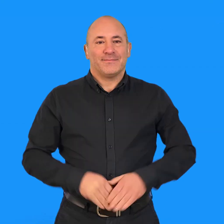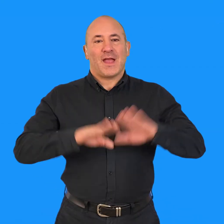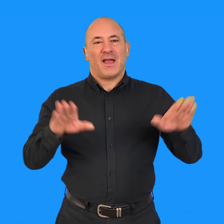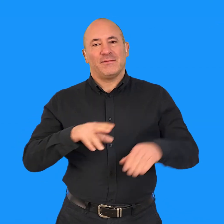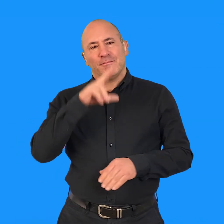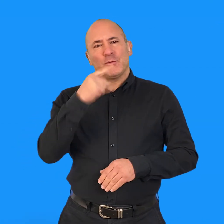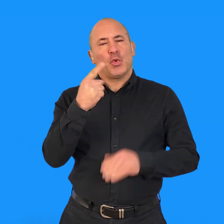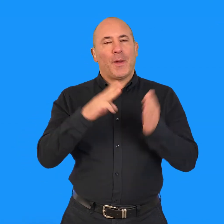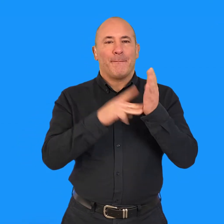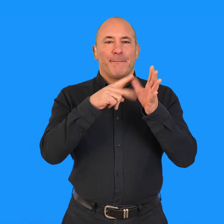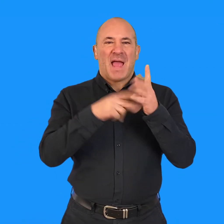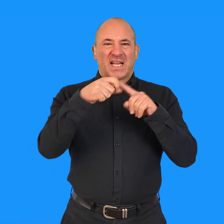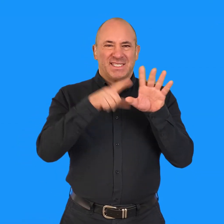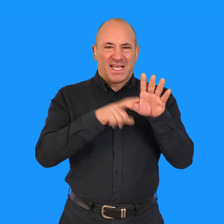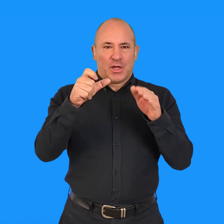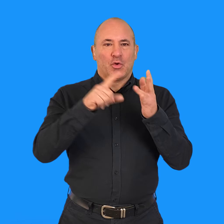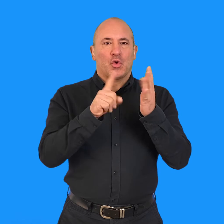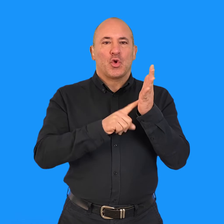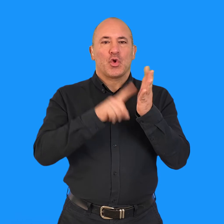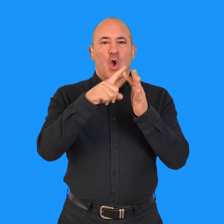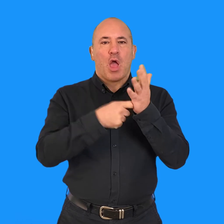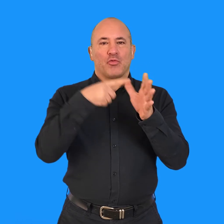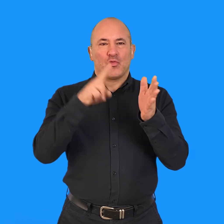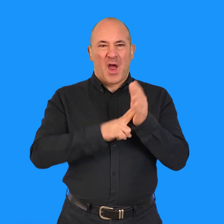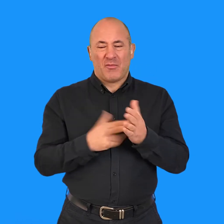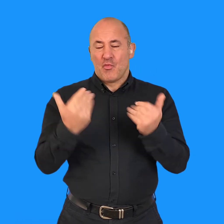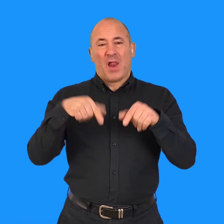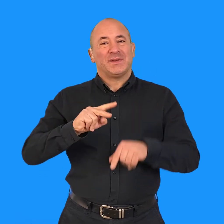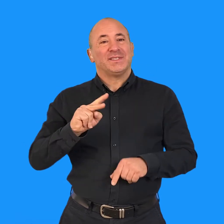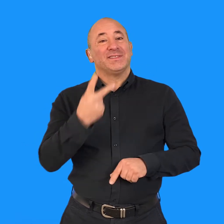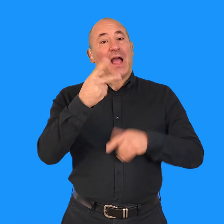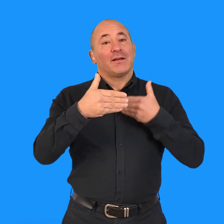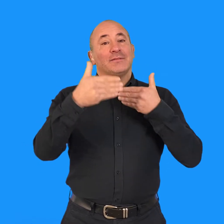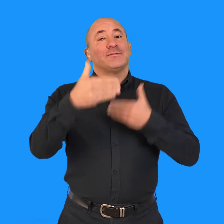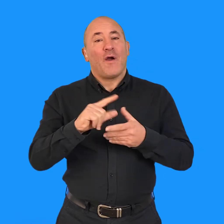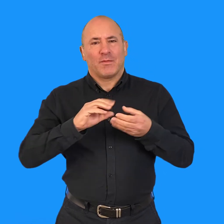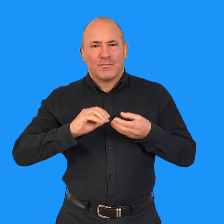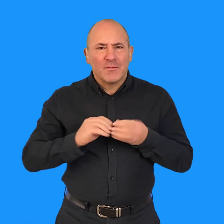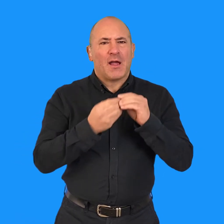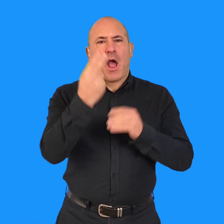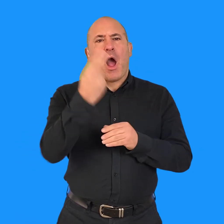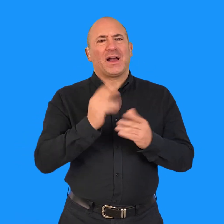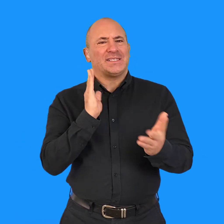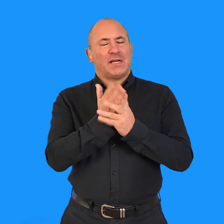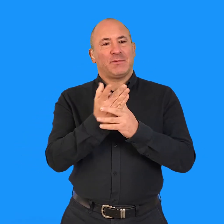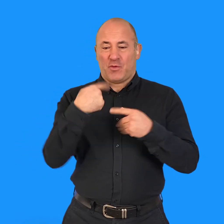Hi, I'm Mandy Colleran, and welcome to the second episode of Making Art Accessible from Unlimited.